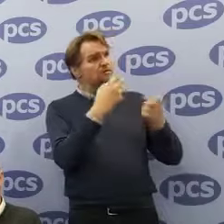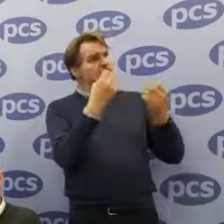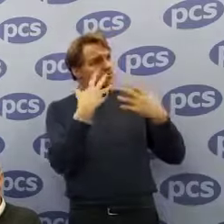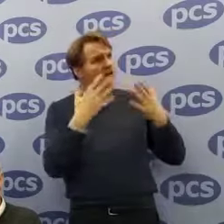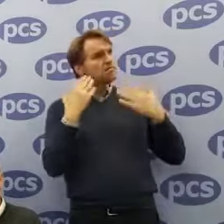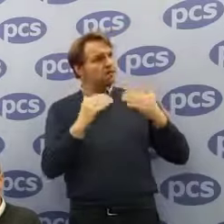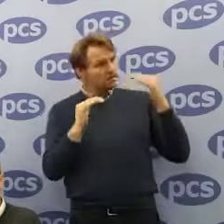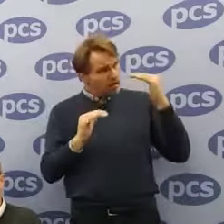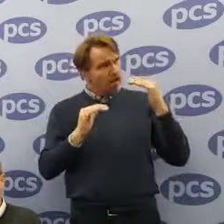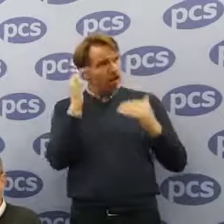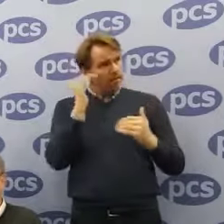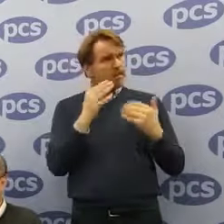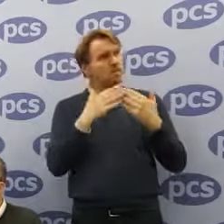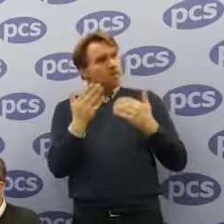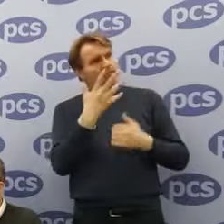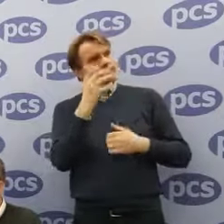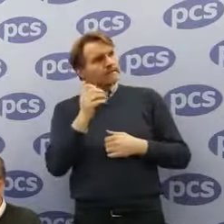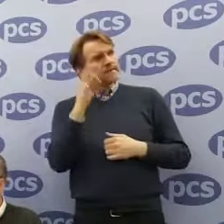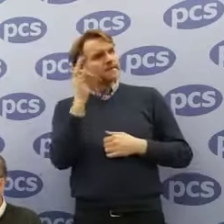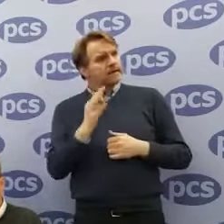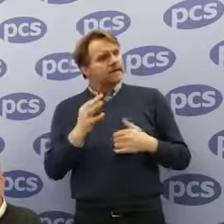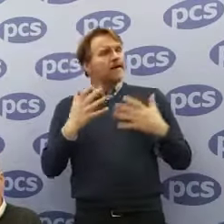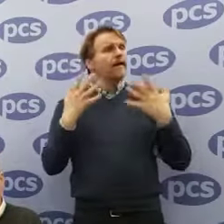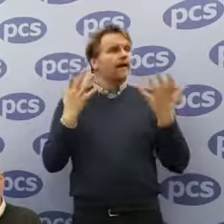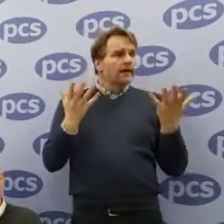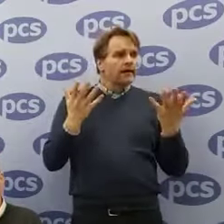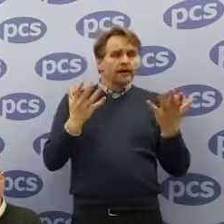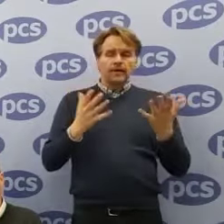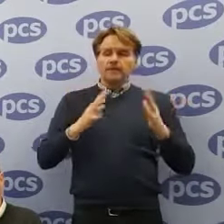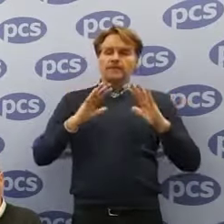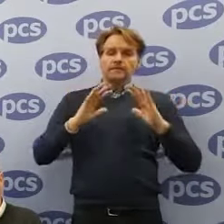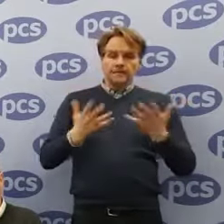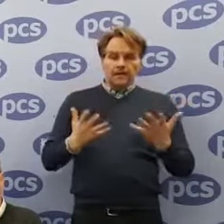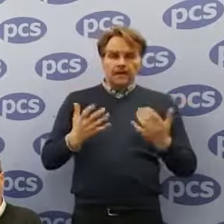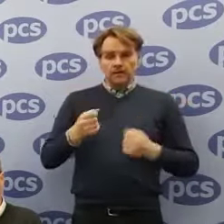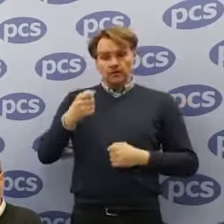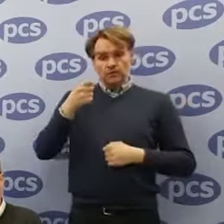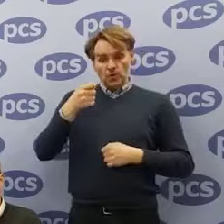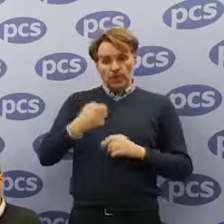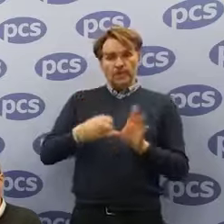determined to ensure that we win on pay and part of that is to consult high and